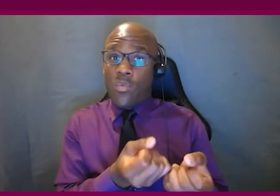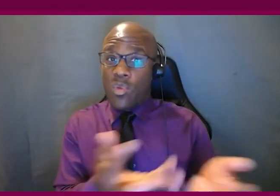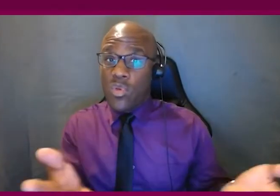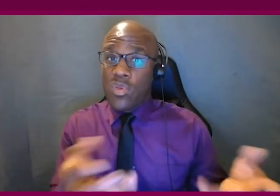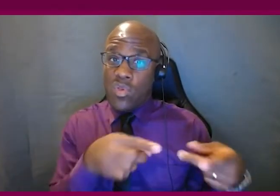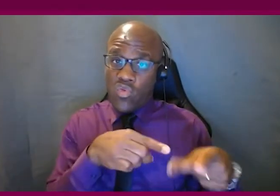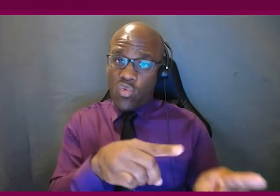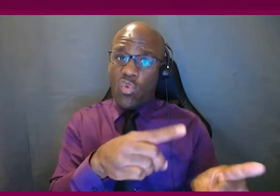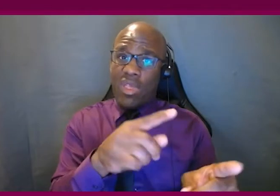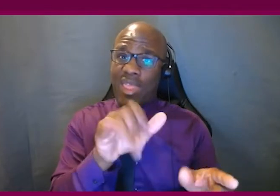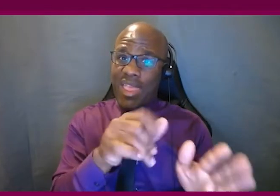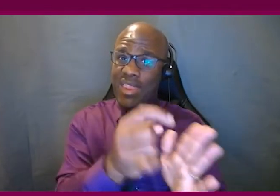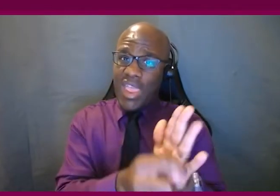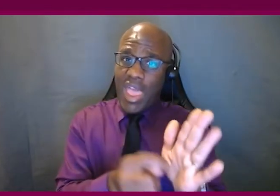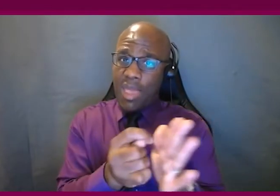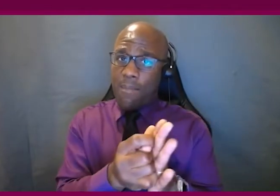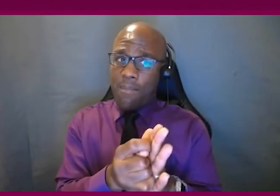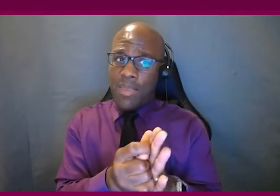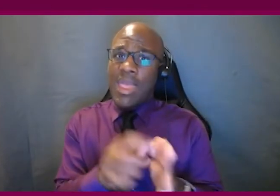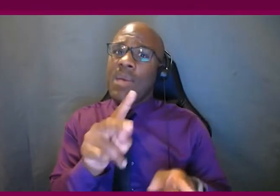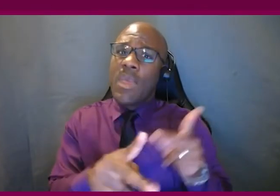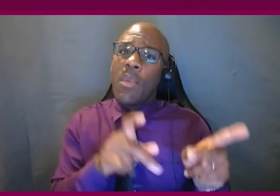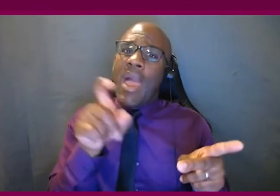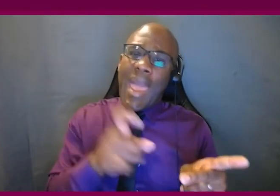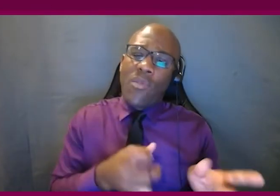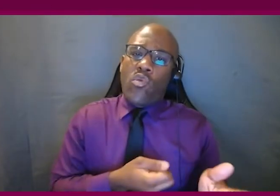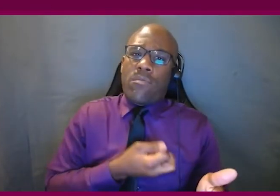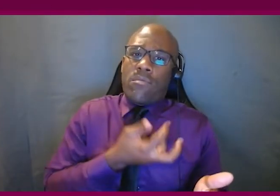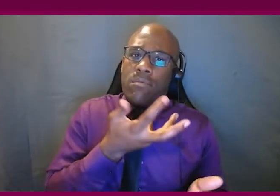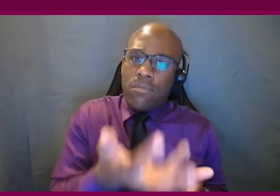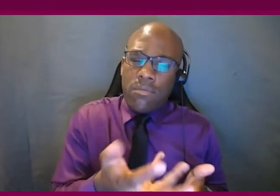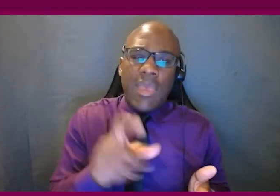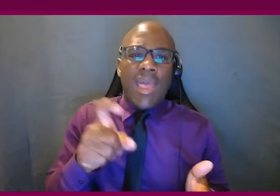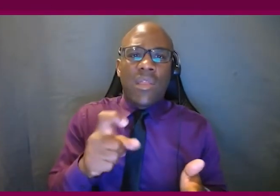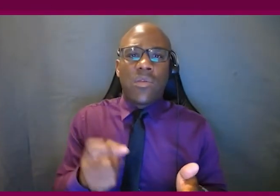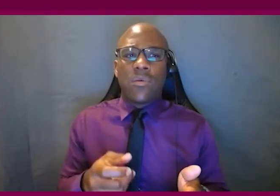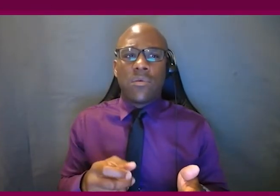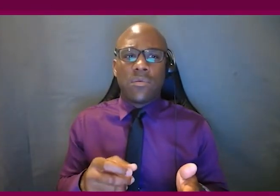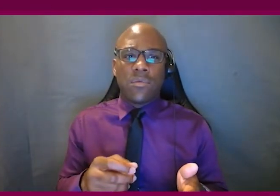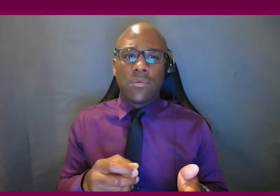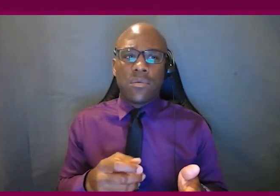and to use art as a way to process and heal and connect?